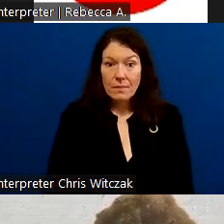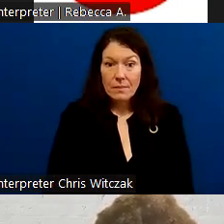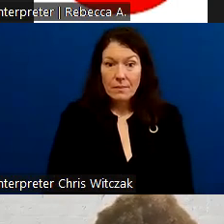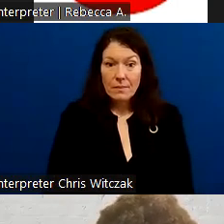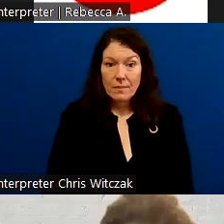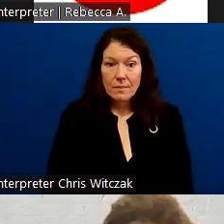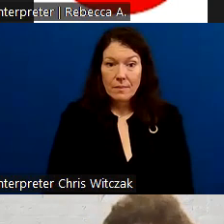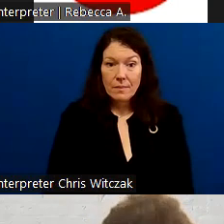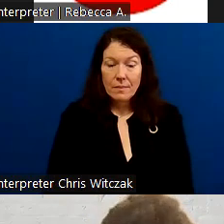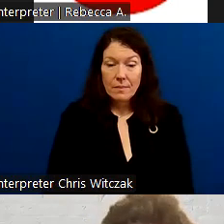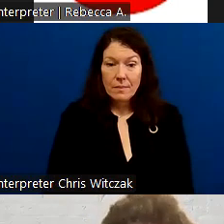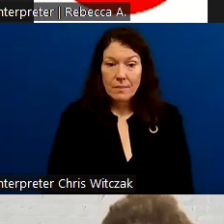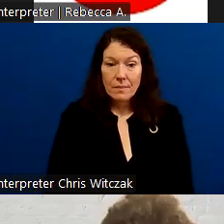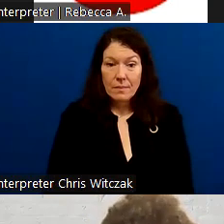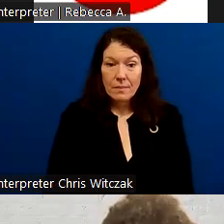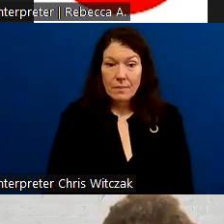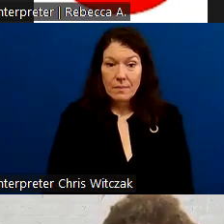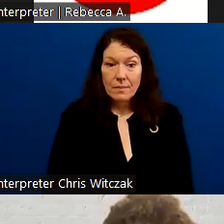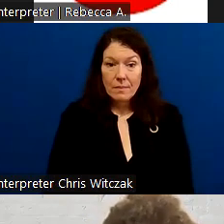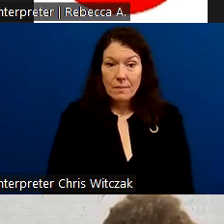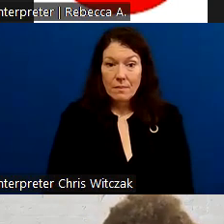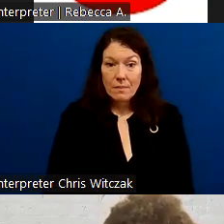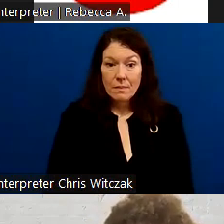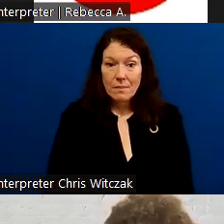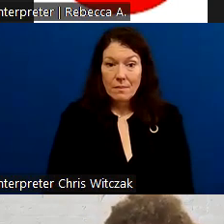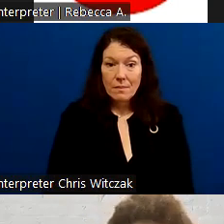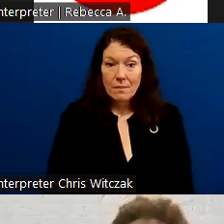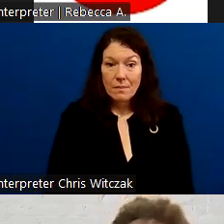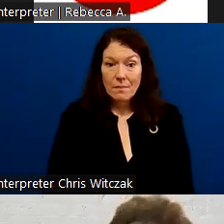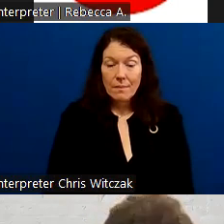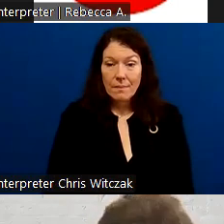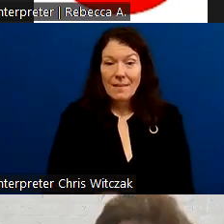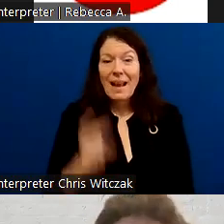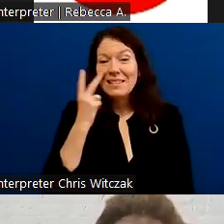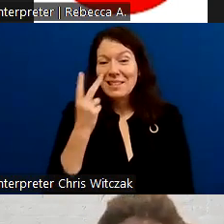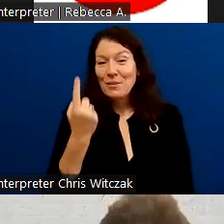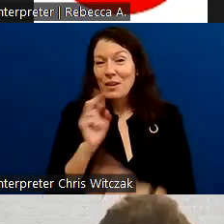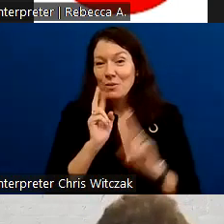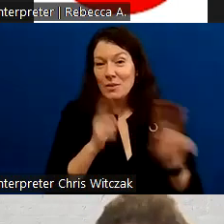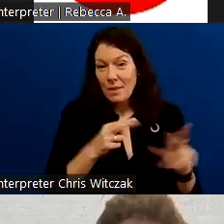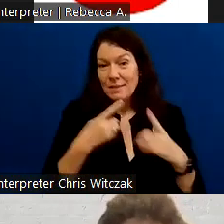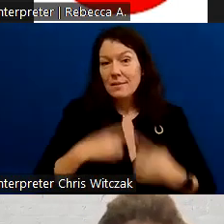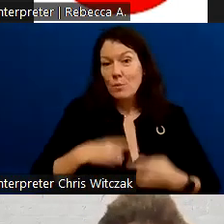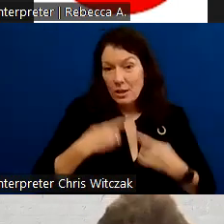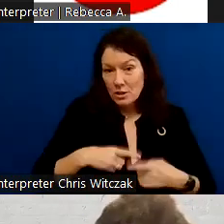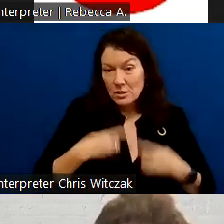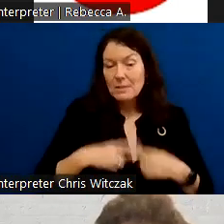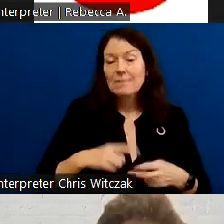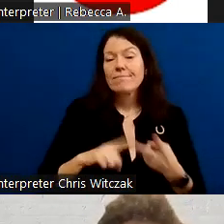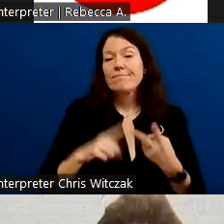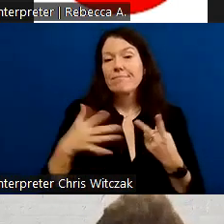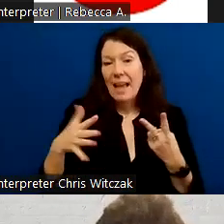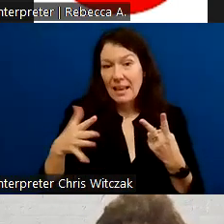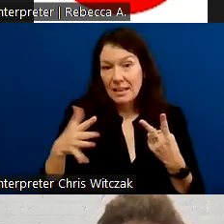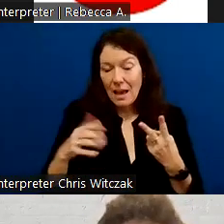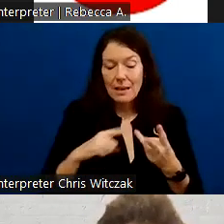I see one response depression, anxiety, hopelessness, isolation, yes